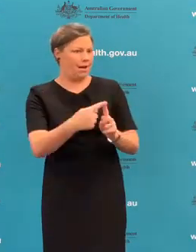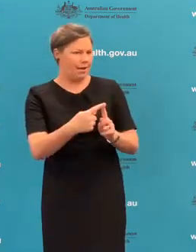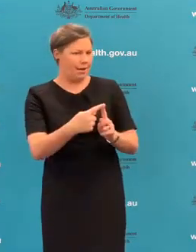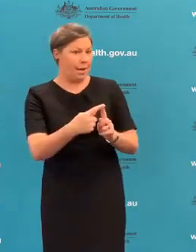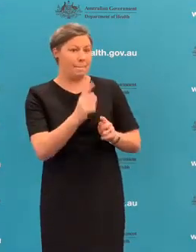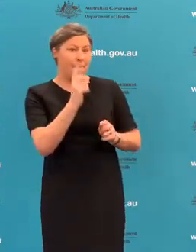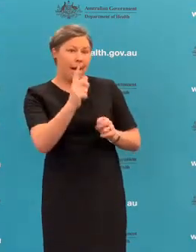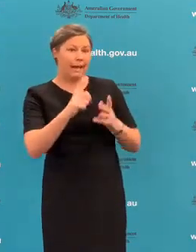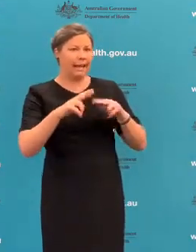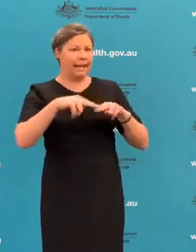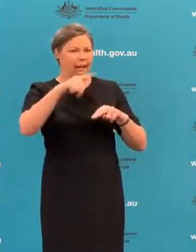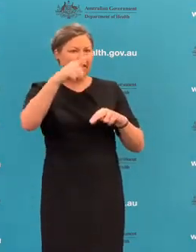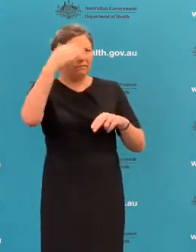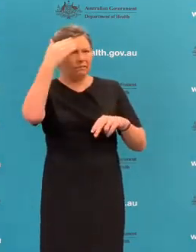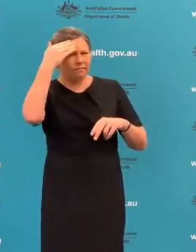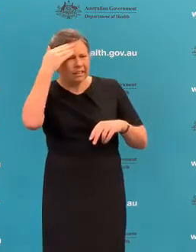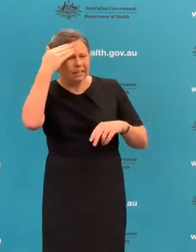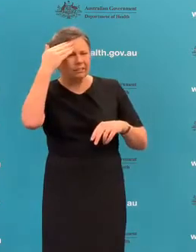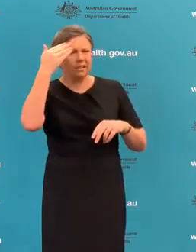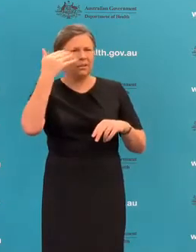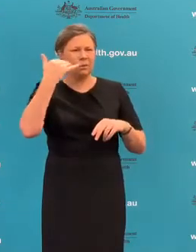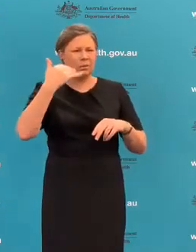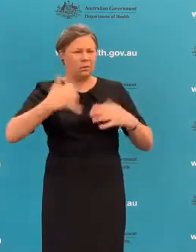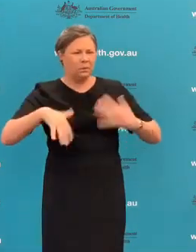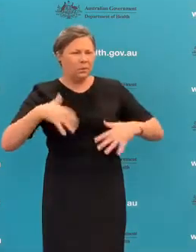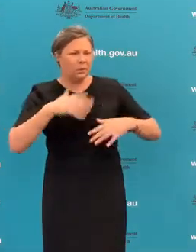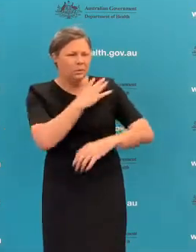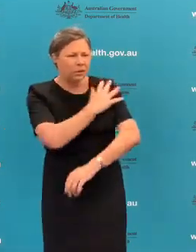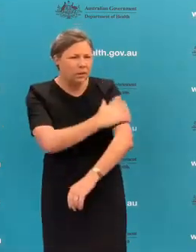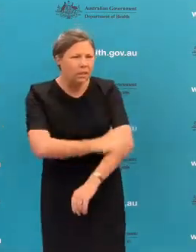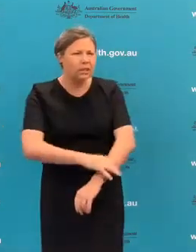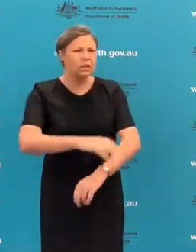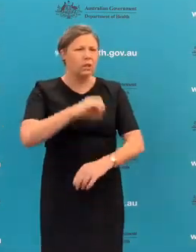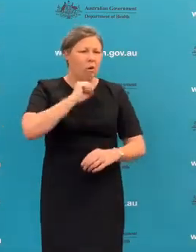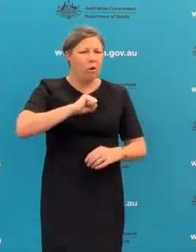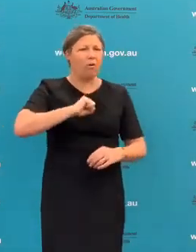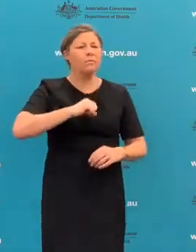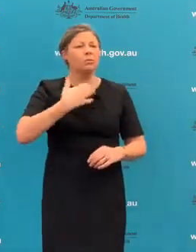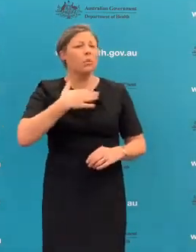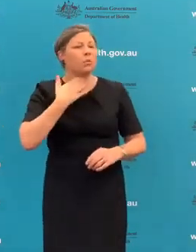symptoms of fever or aches and pains or cough or sore throat it is unlikely